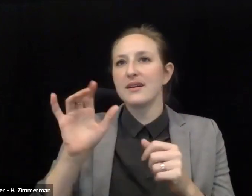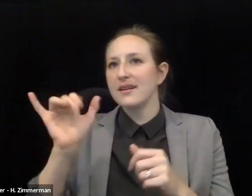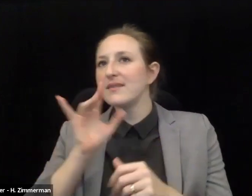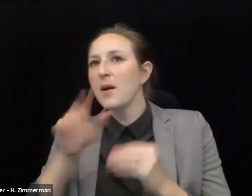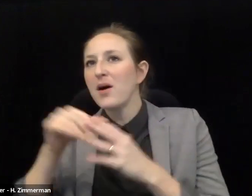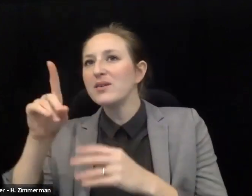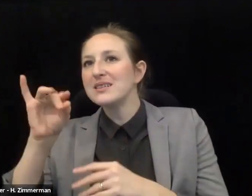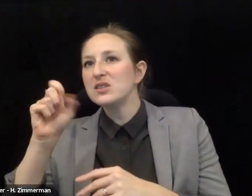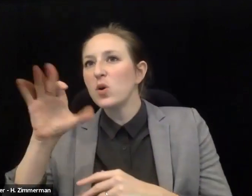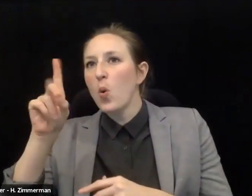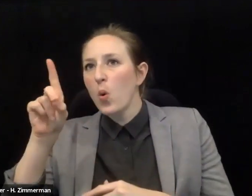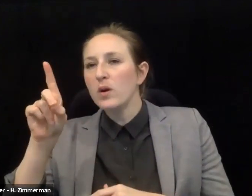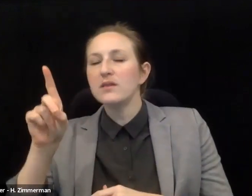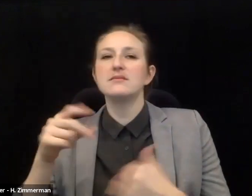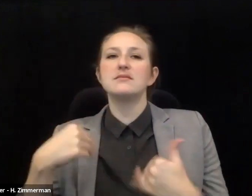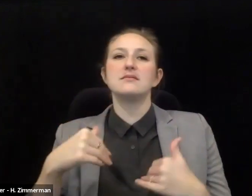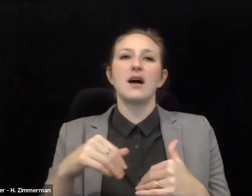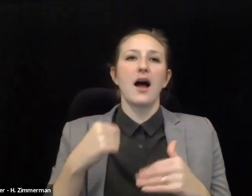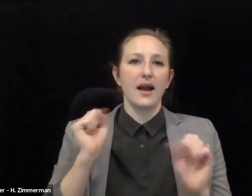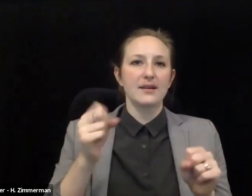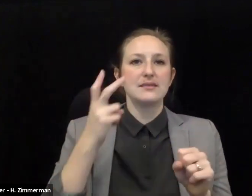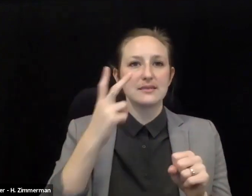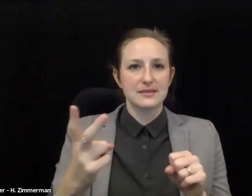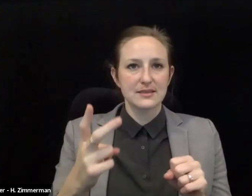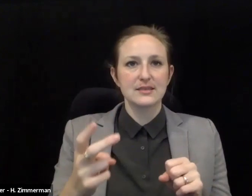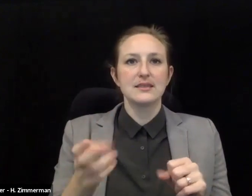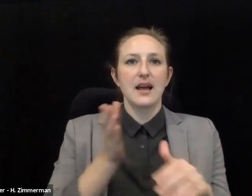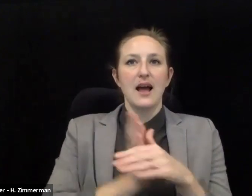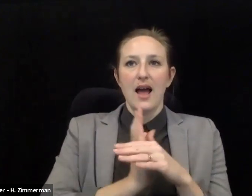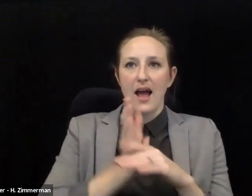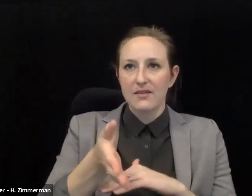and I can turn this to you as you know afterwards obviously program